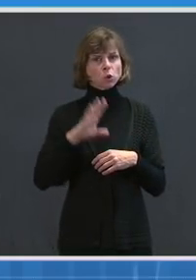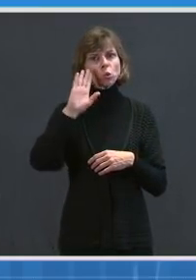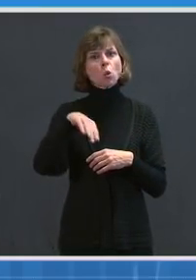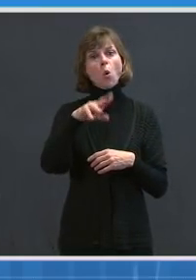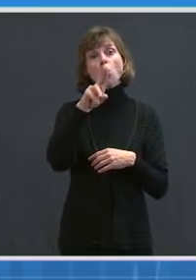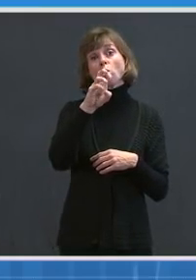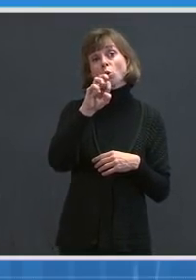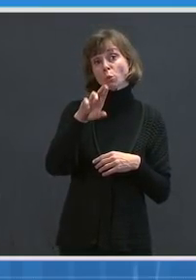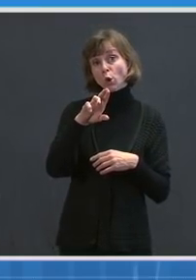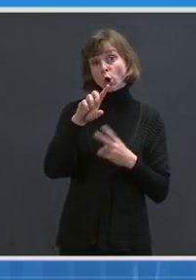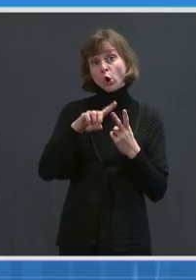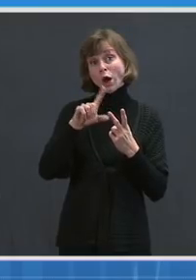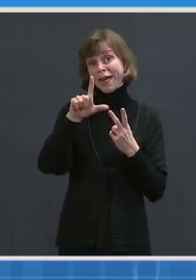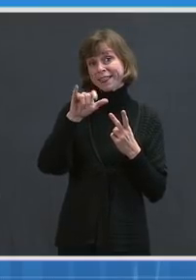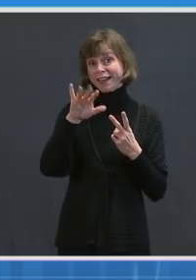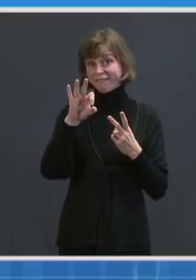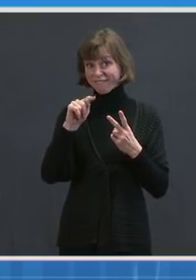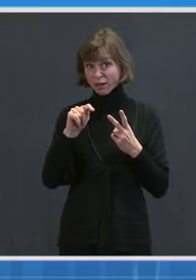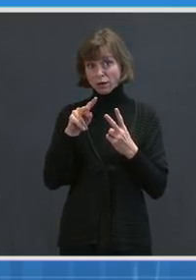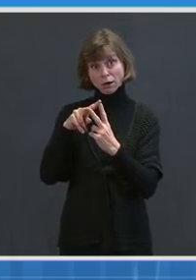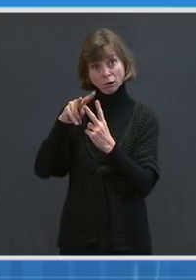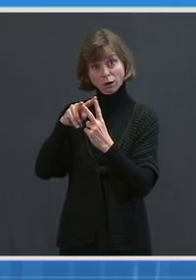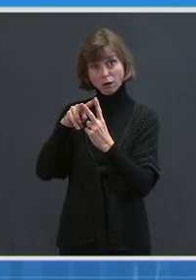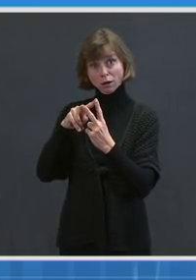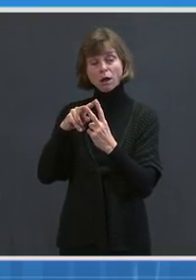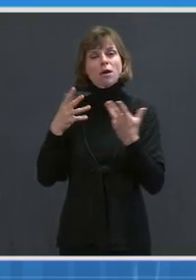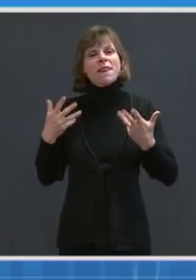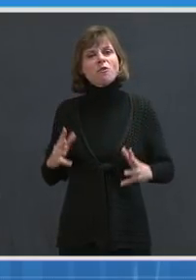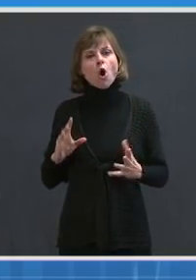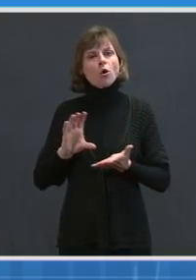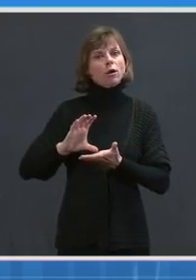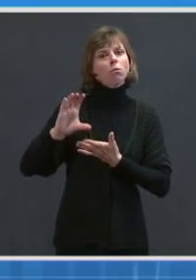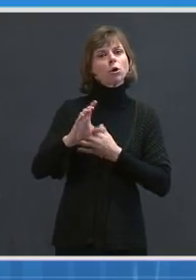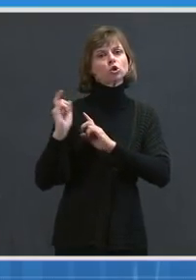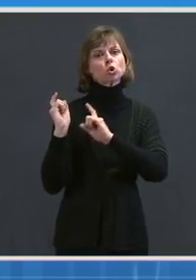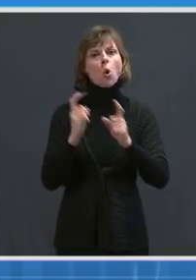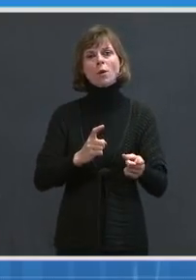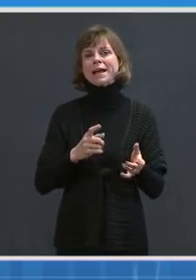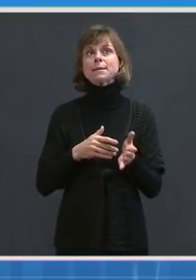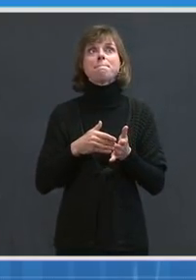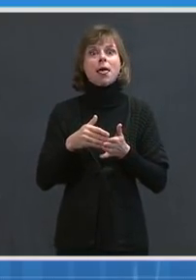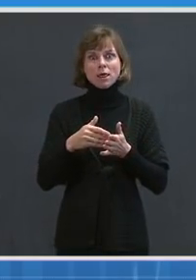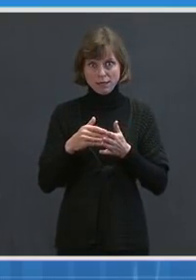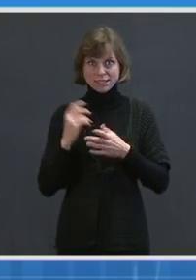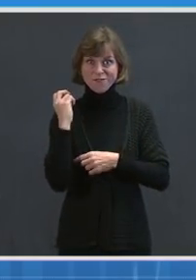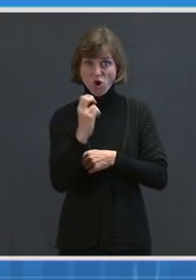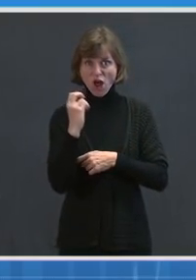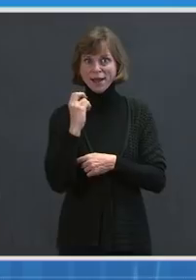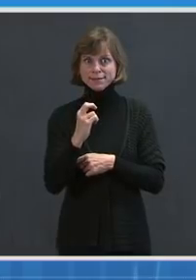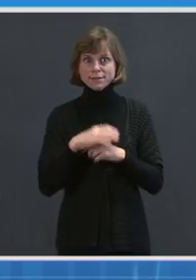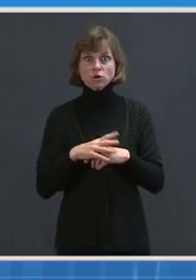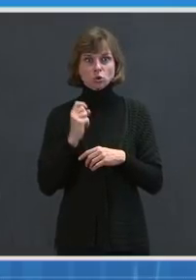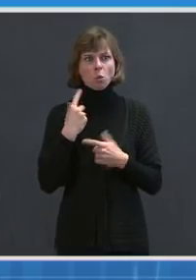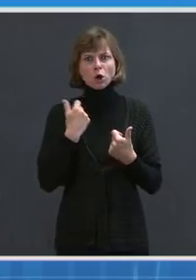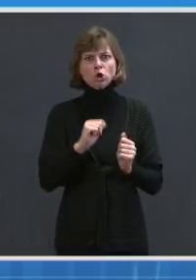to pick two -- have a donated millions of rides. So we're going to try to make sure all those things are packaged neatly